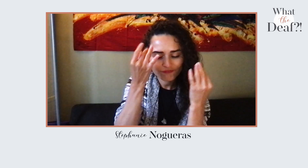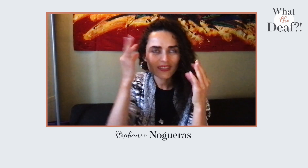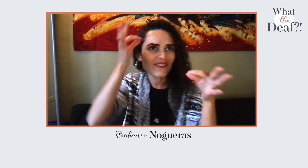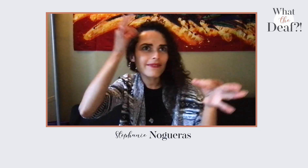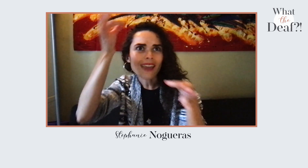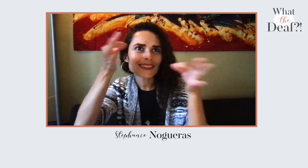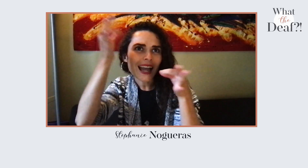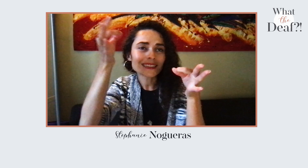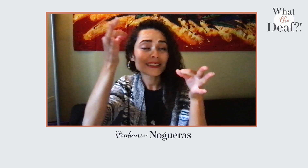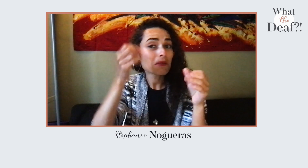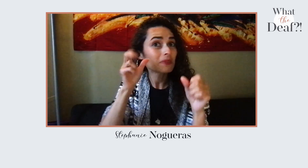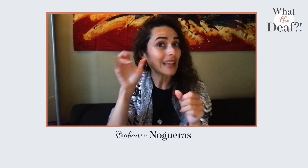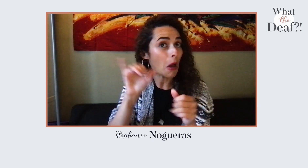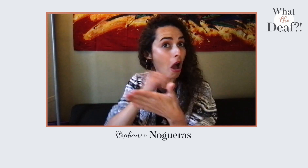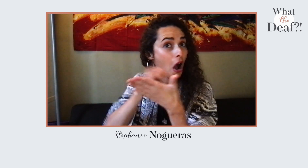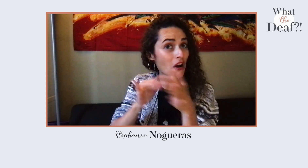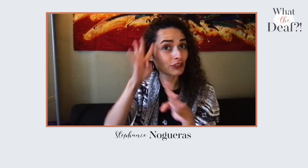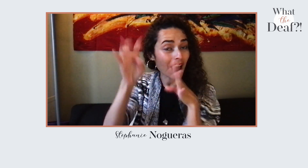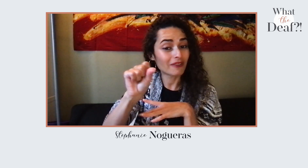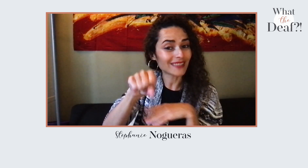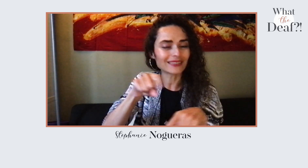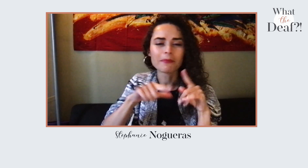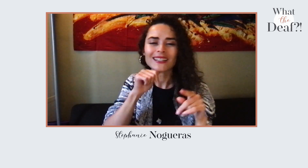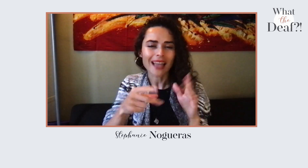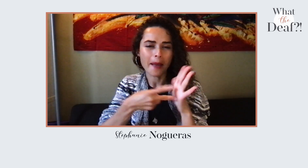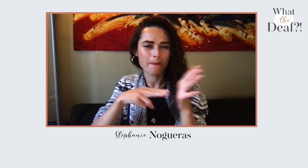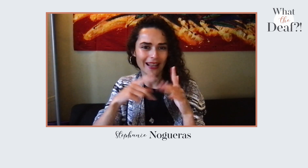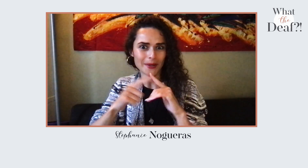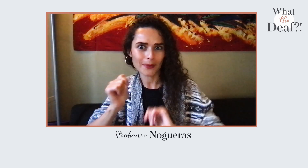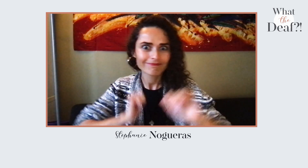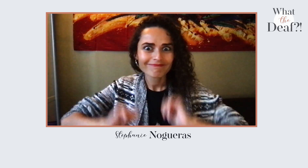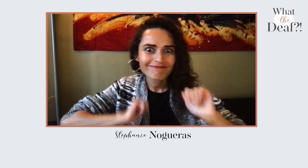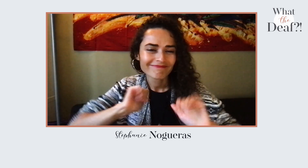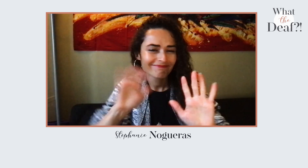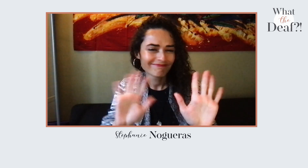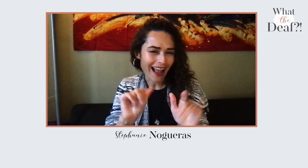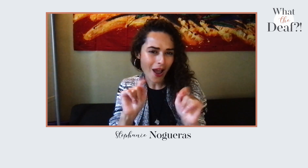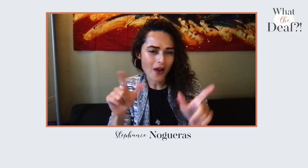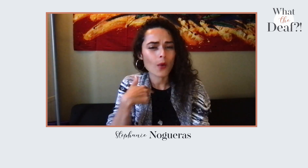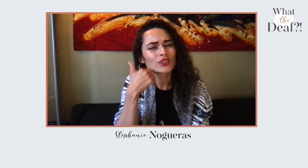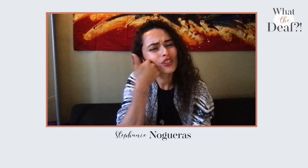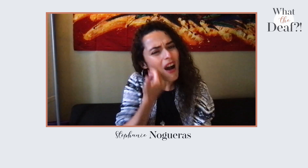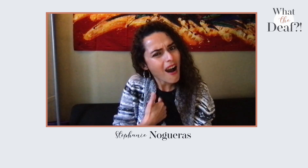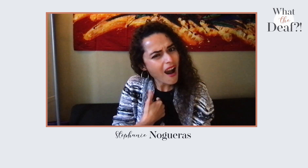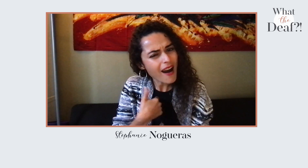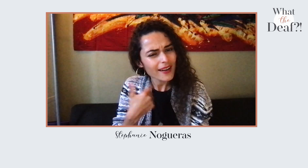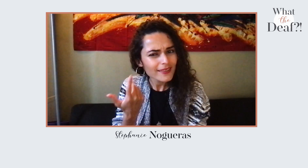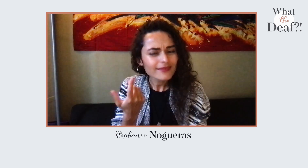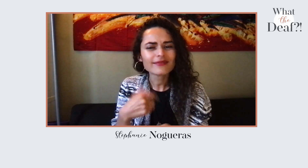with my thoughts and my fantasies, and it sounds a lot like make-believe, yeah, but at no point at all did that turn into me wanting to become an actress, you know?